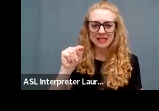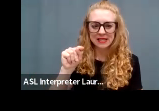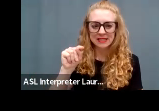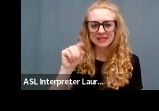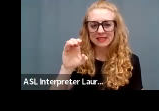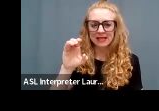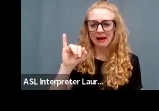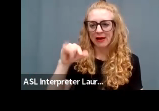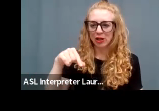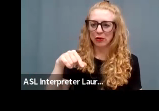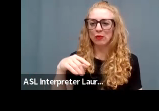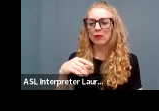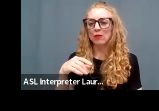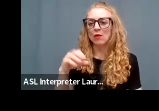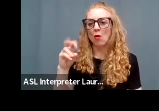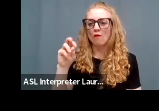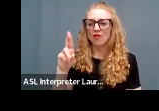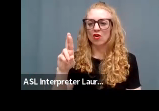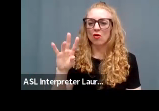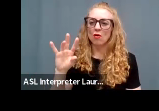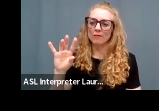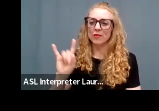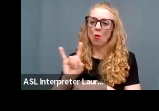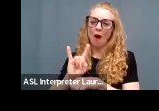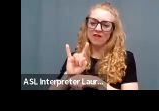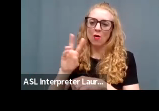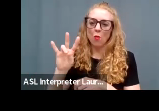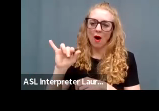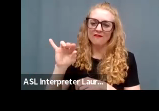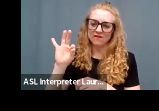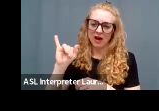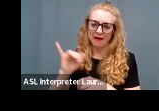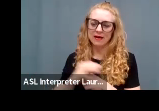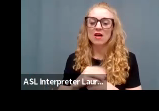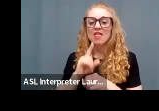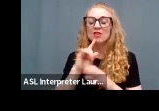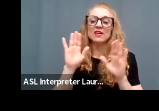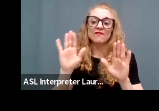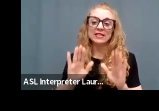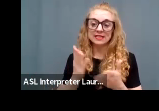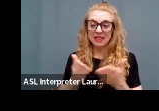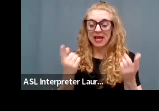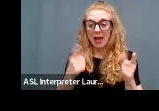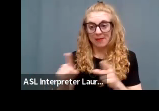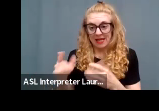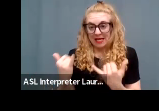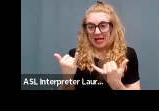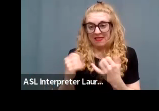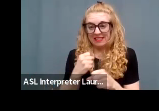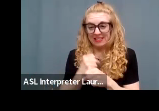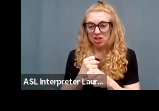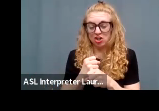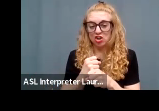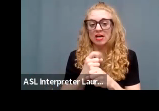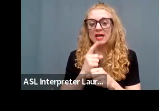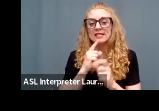um over uh Wi-Fi there is a fantastic thing that's happening this year and that is a convergence of